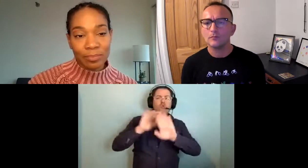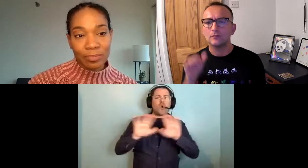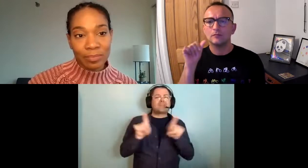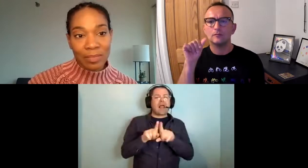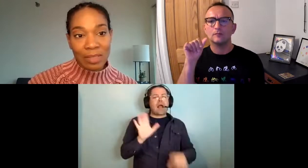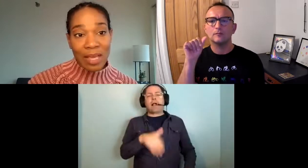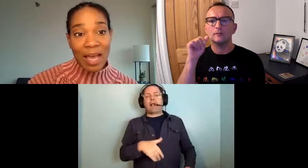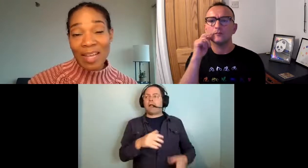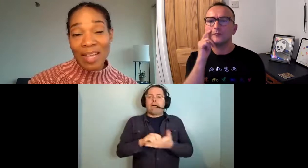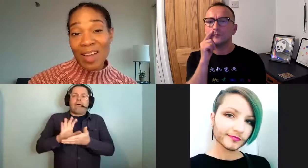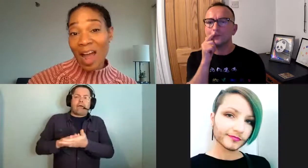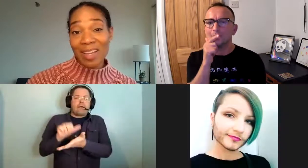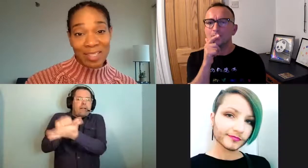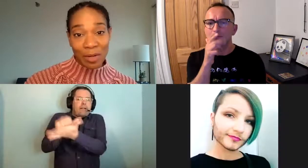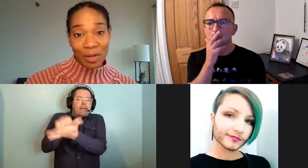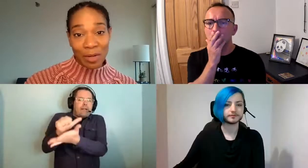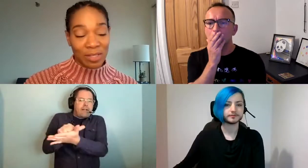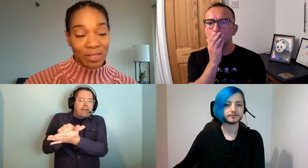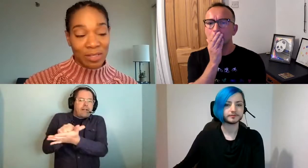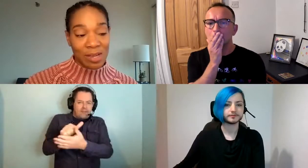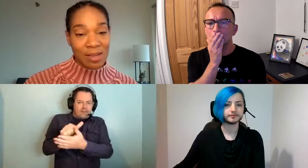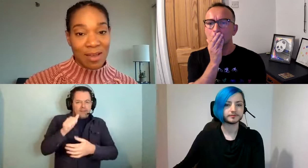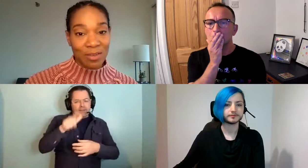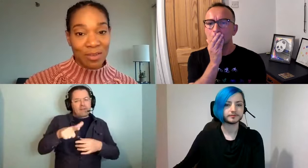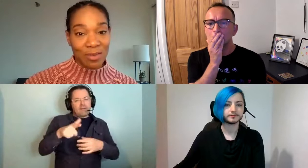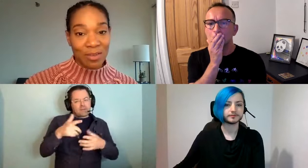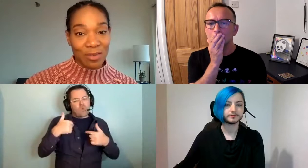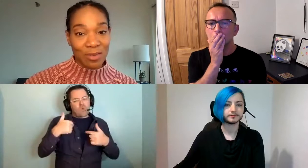this, how I can assist in how we can have this resource